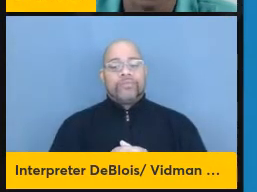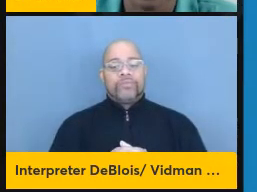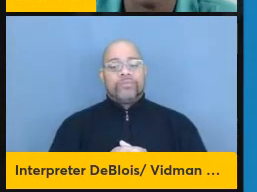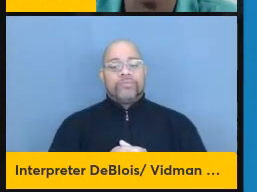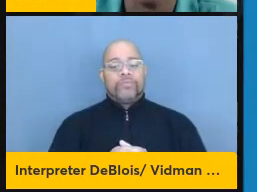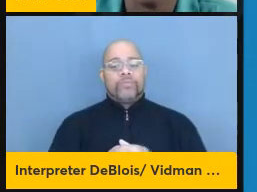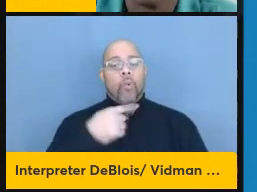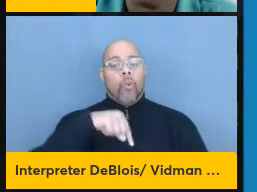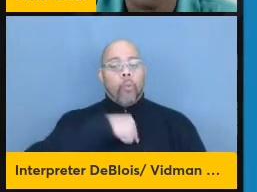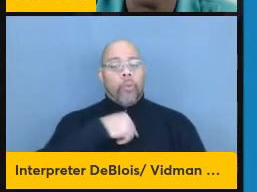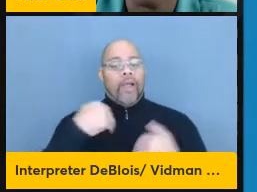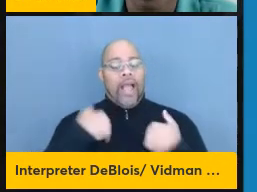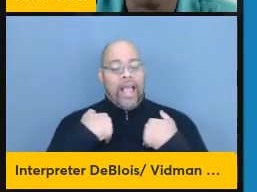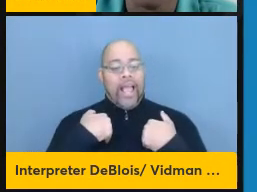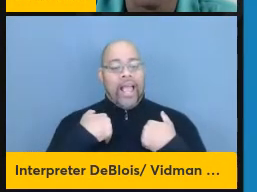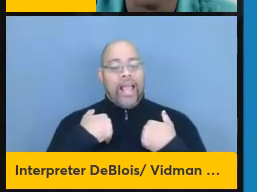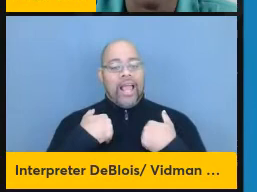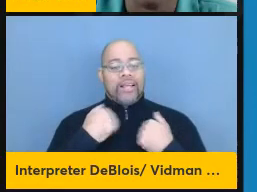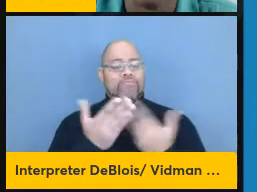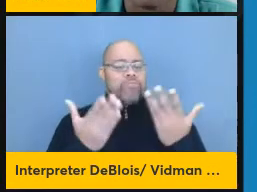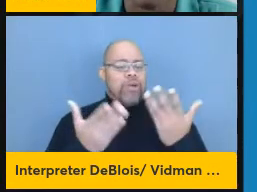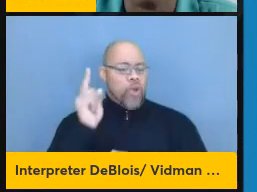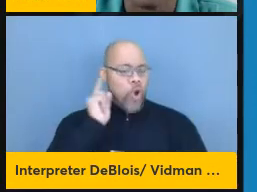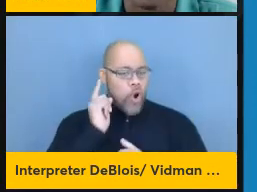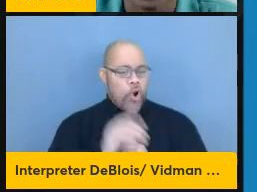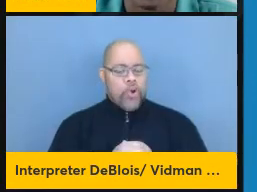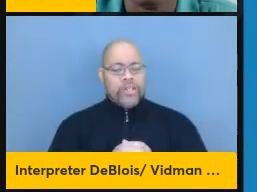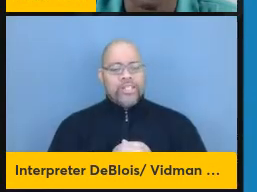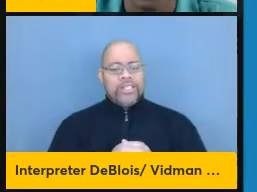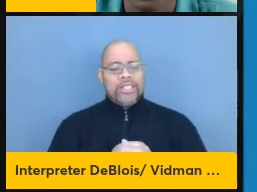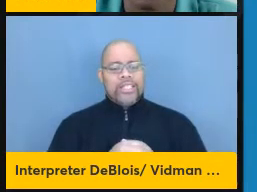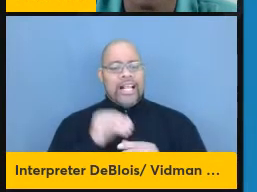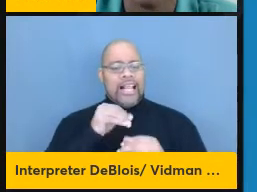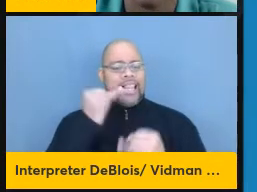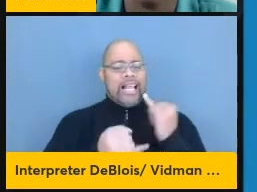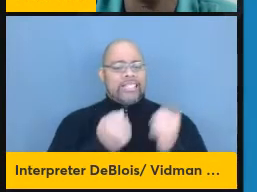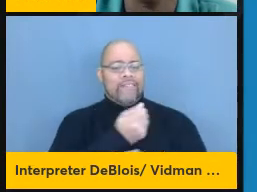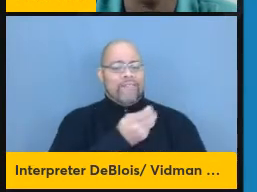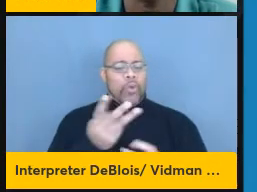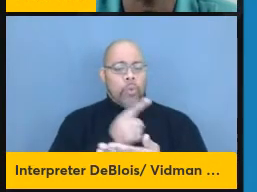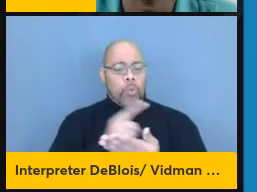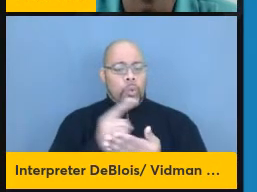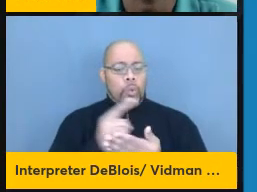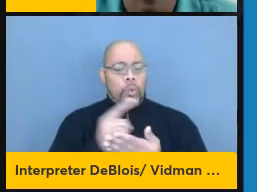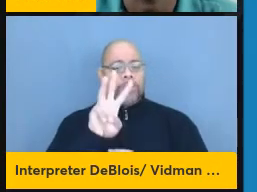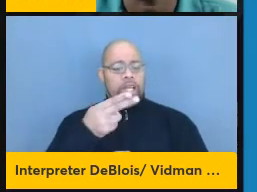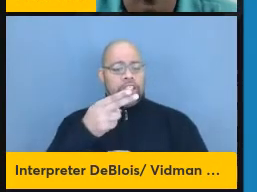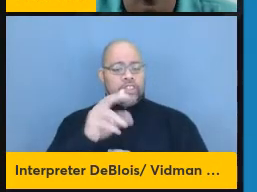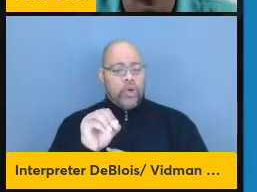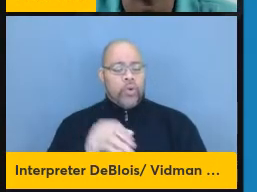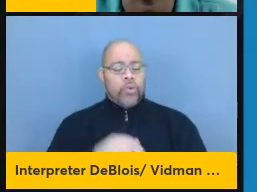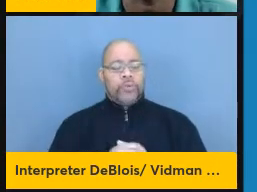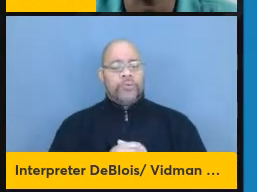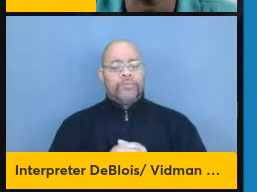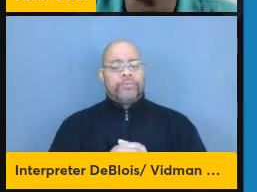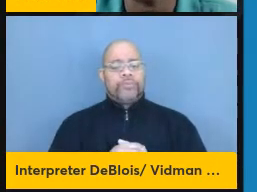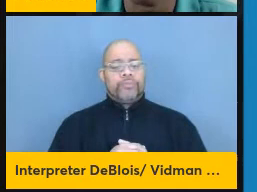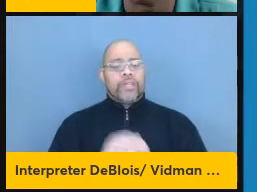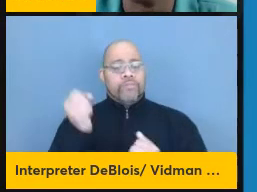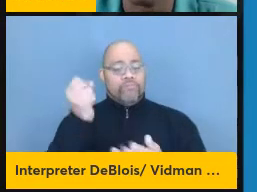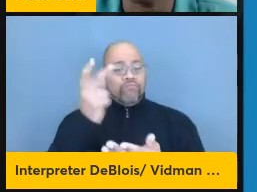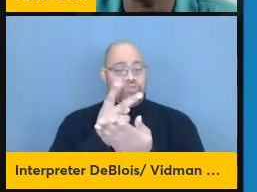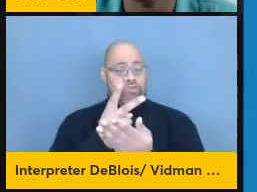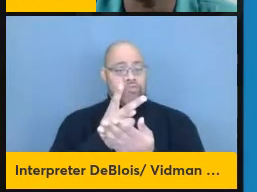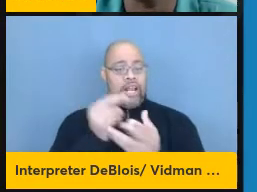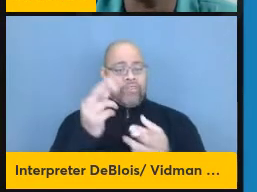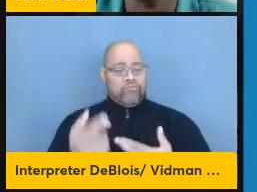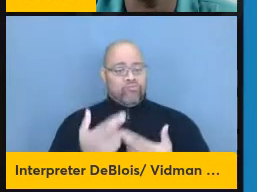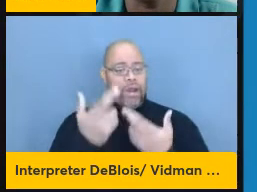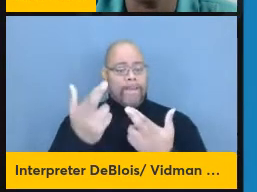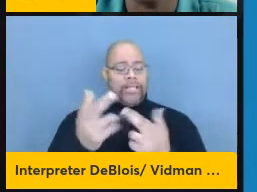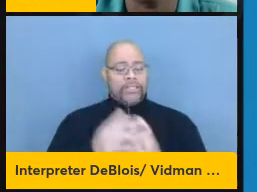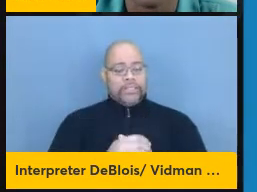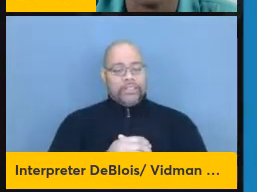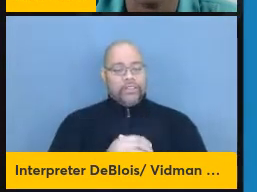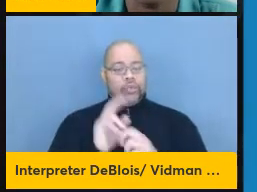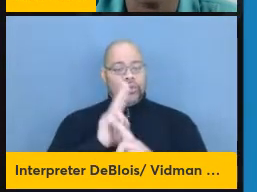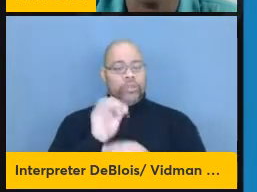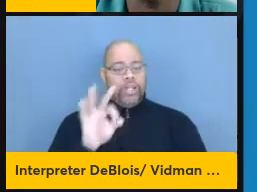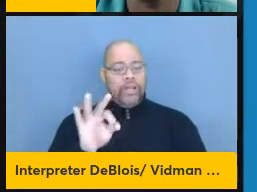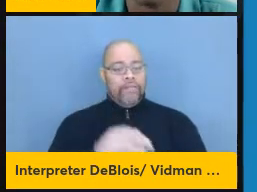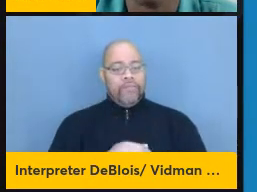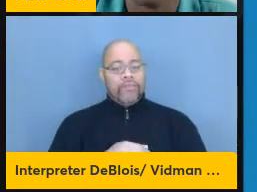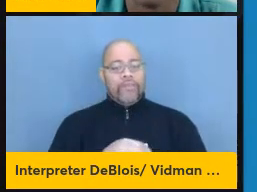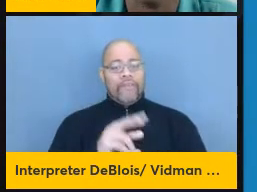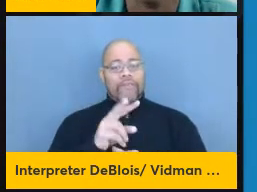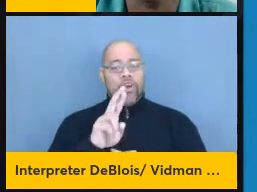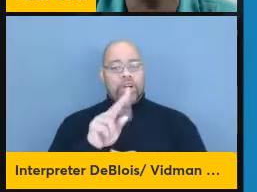had, you've all probably heard in the last few weeks, the who has approved and recommended the use of the RTSs malaria vaccine